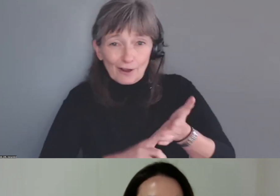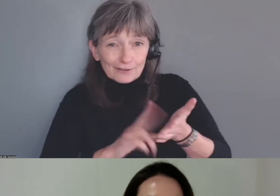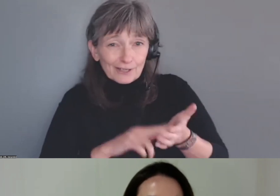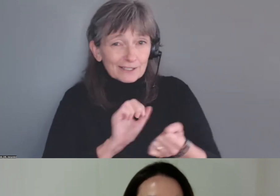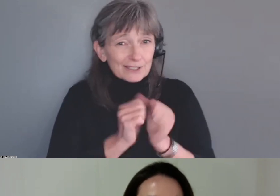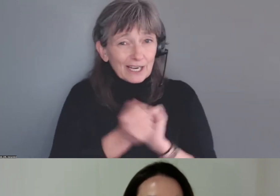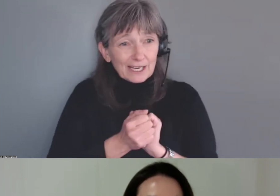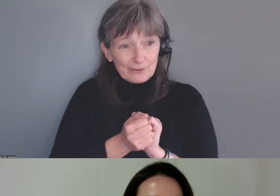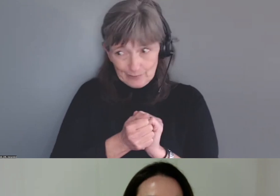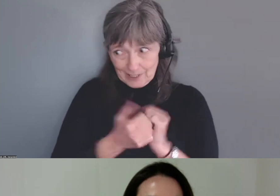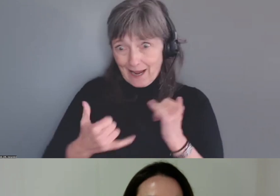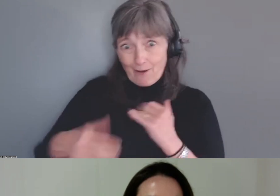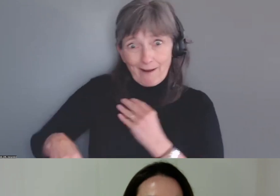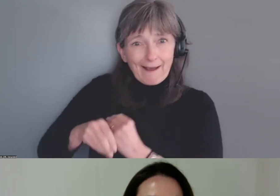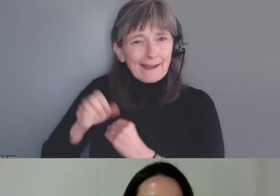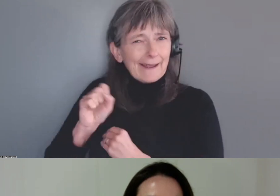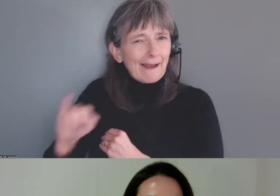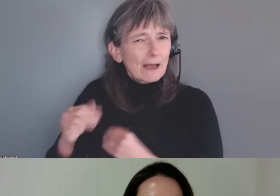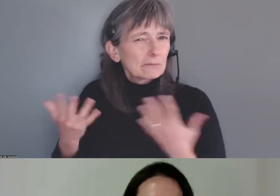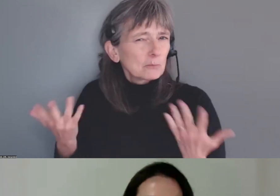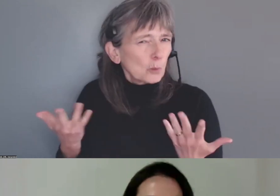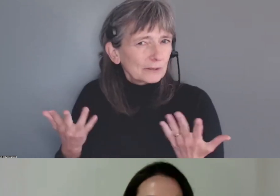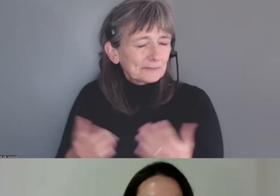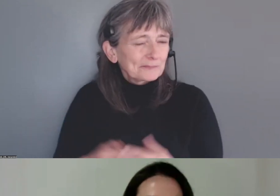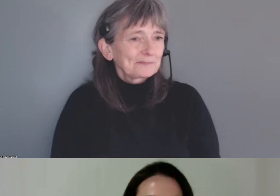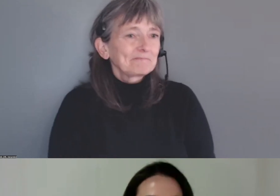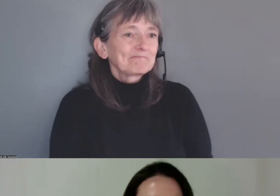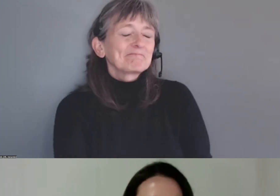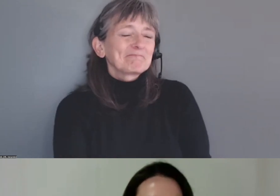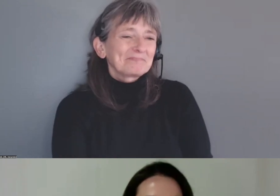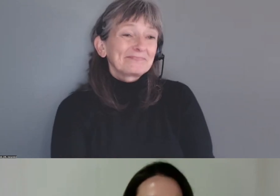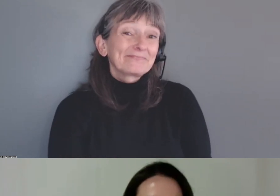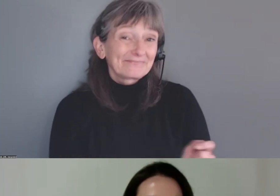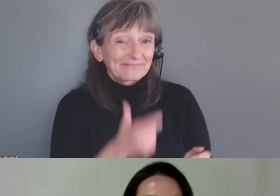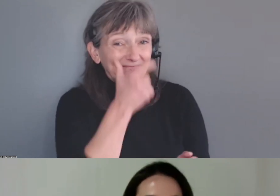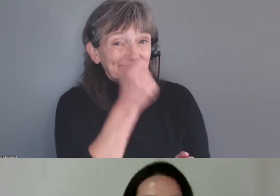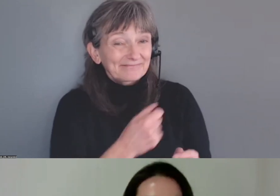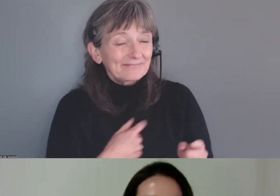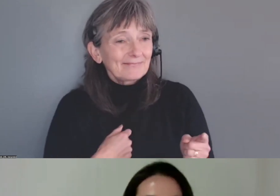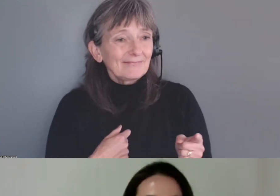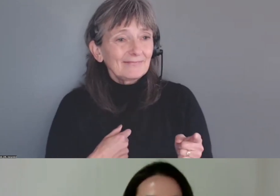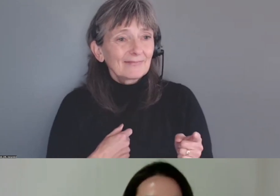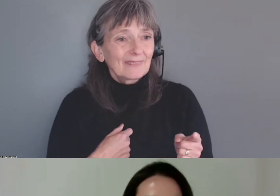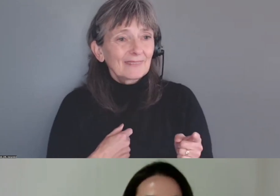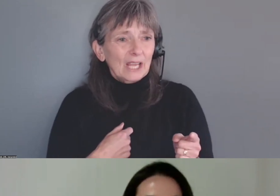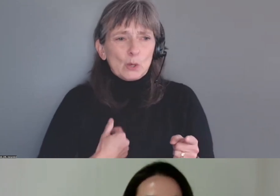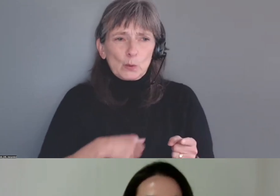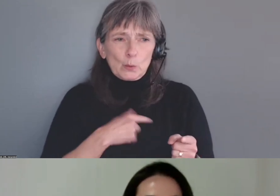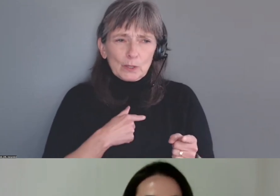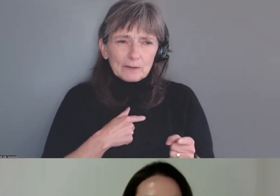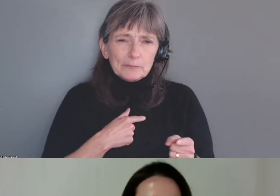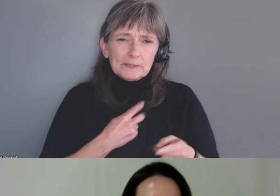Barbara: That's a really interesting question. I say we have been very careful integrating